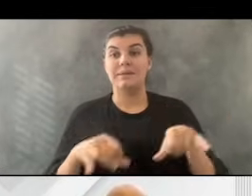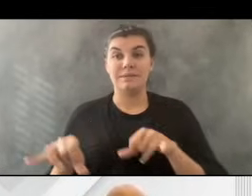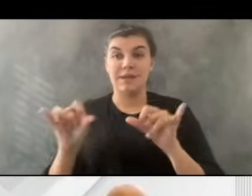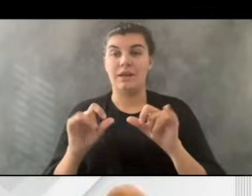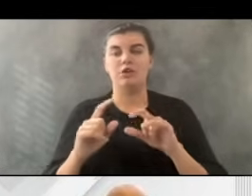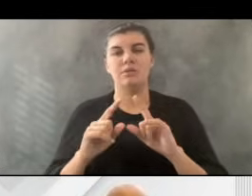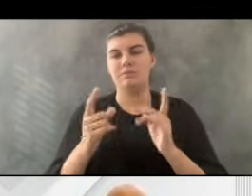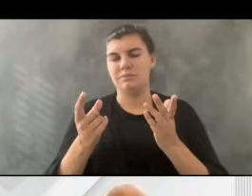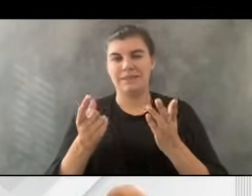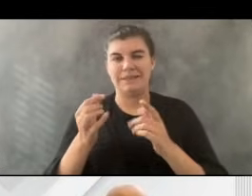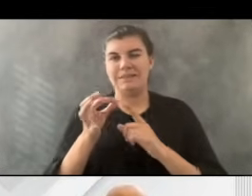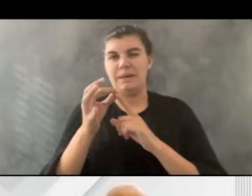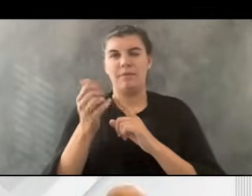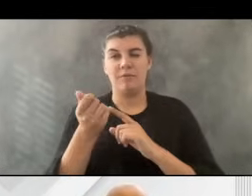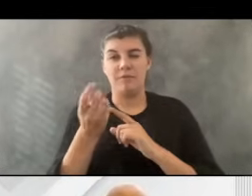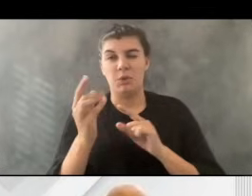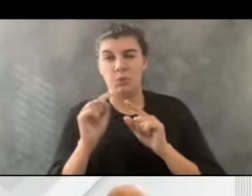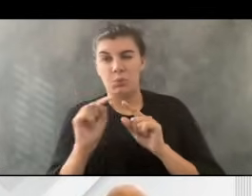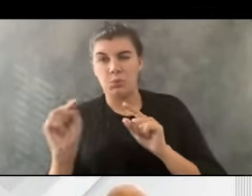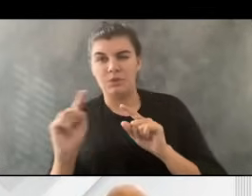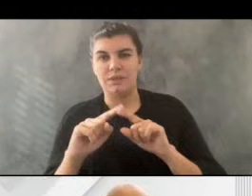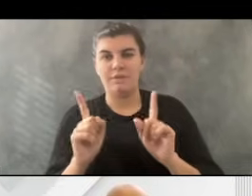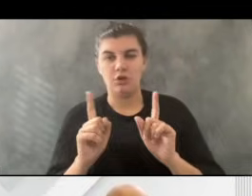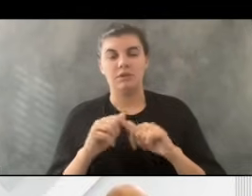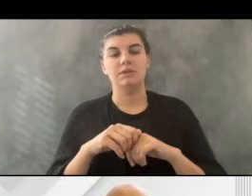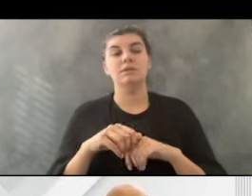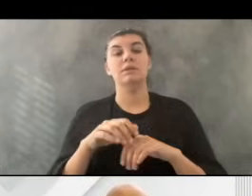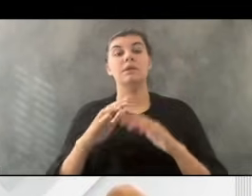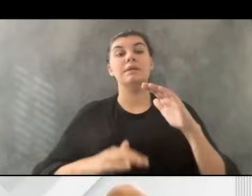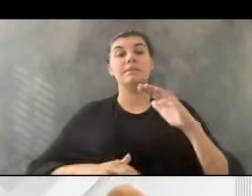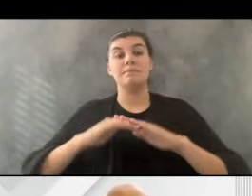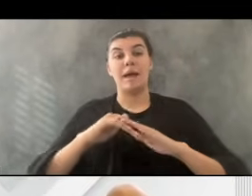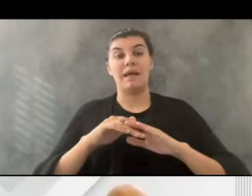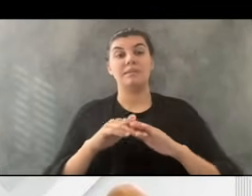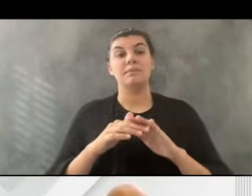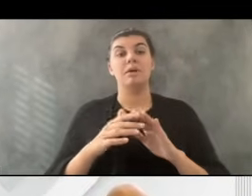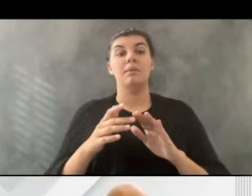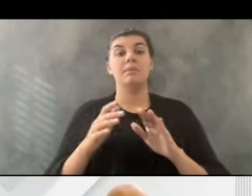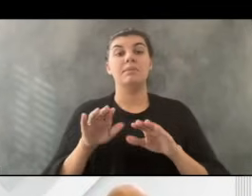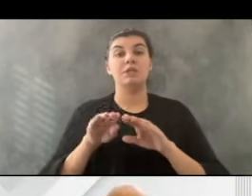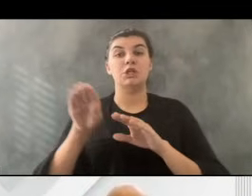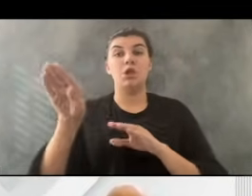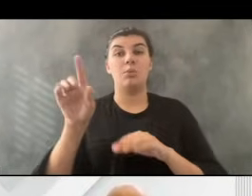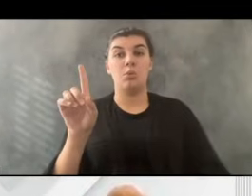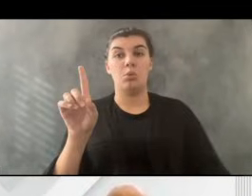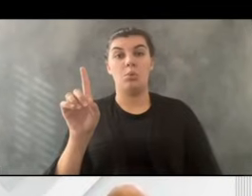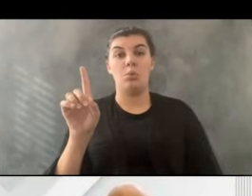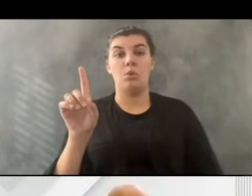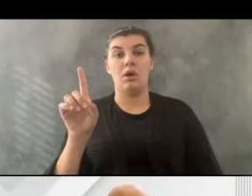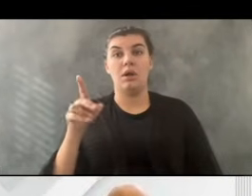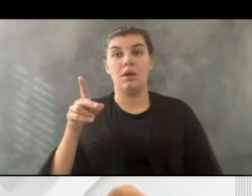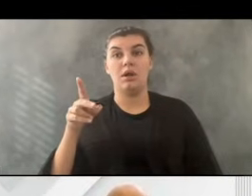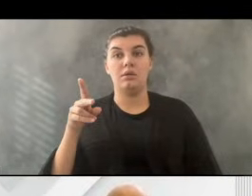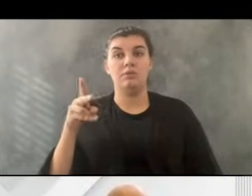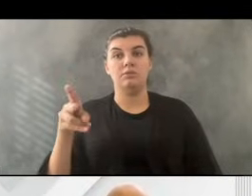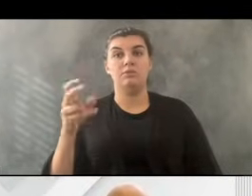differences. And that is the maximum running slope of a ramp is 1:12. If it's deeper than